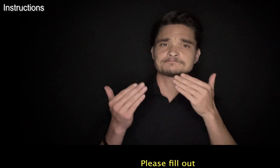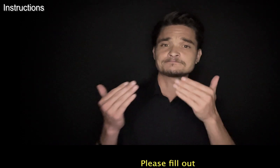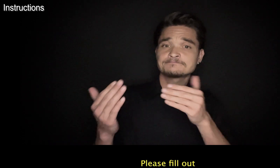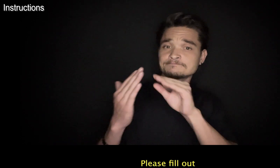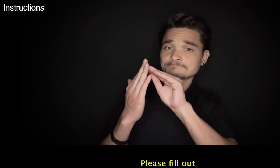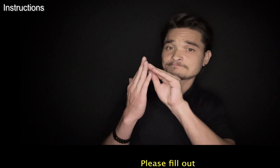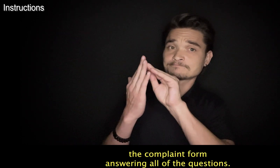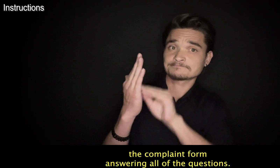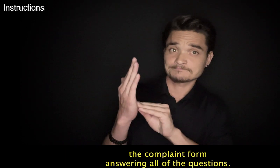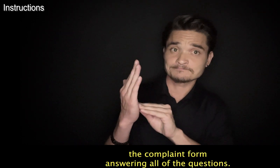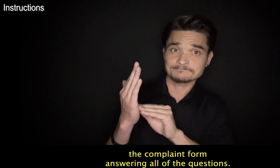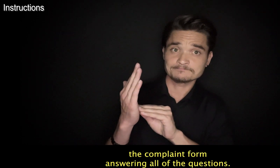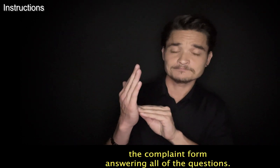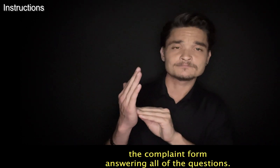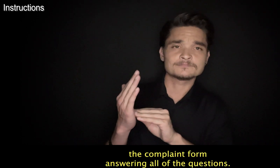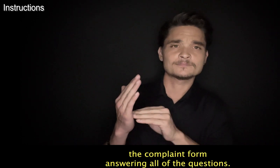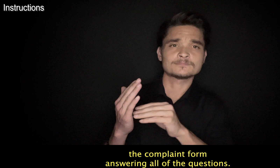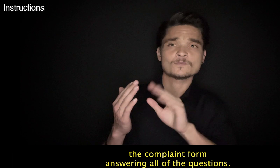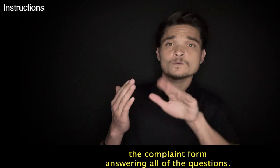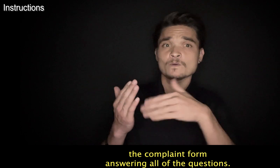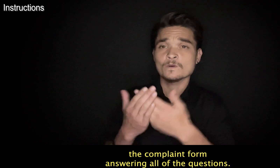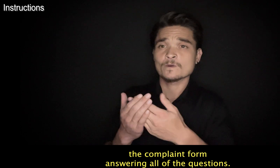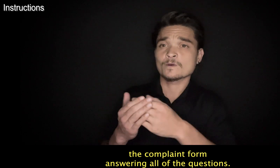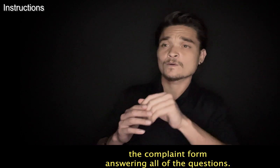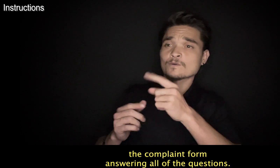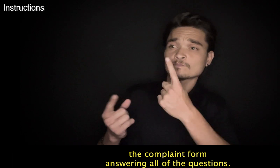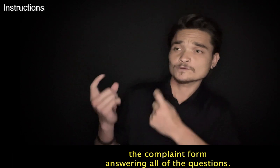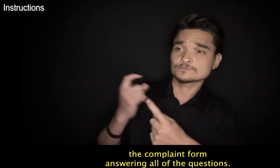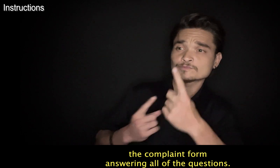Please fill out the complaint form answering all of the questions.